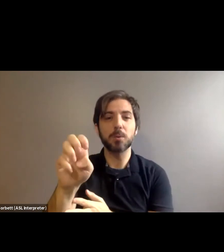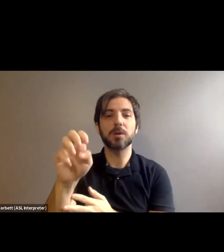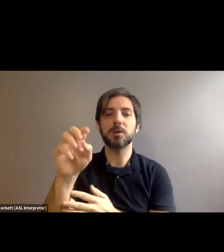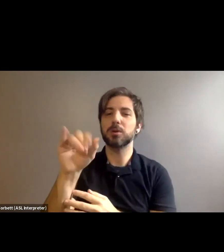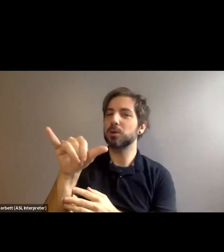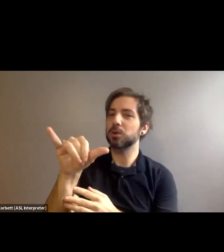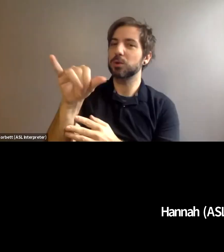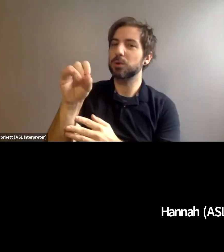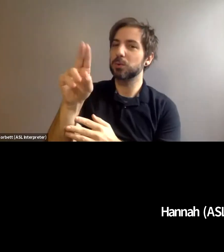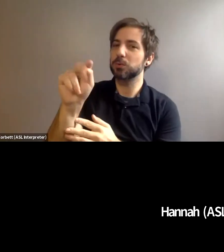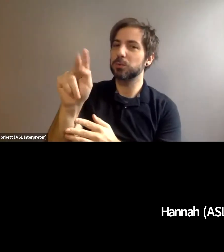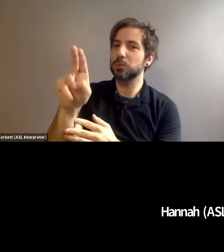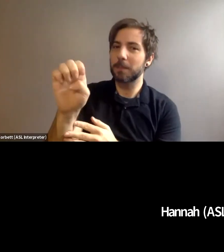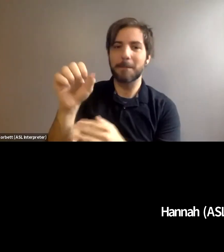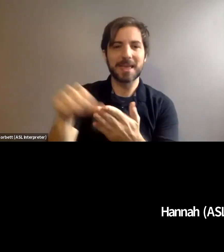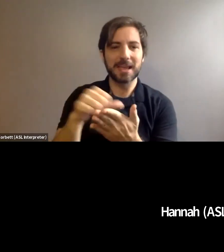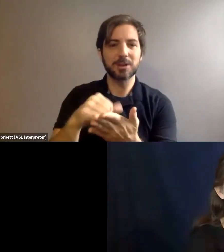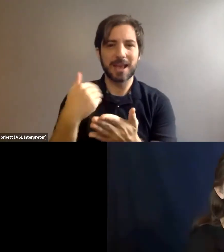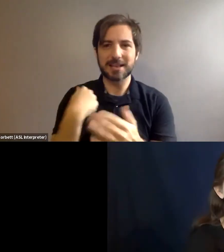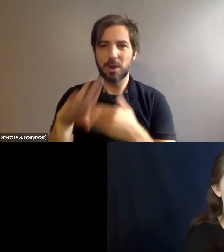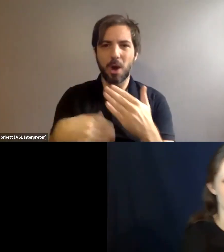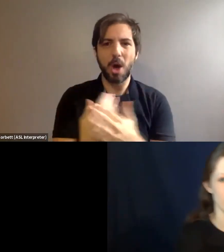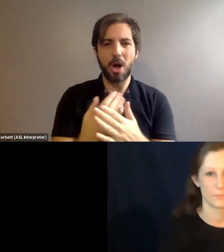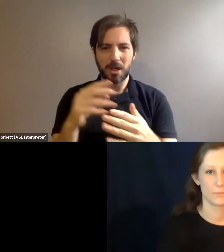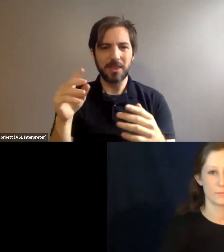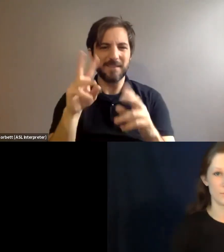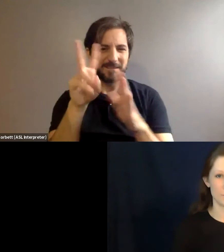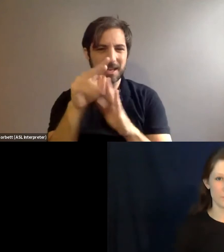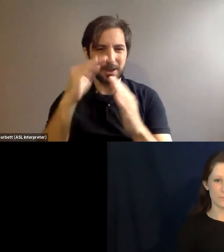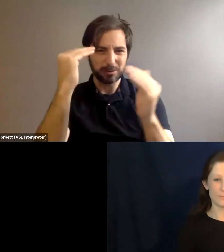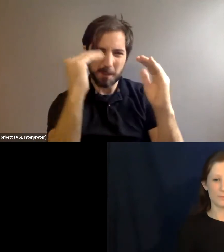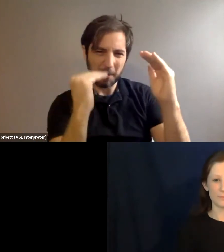on it. And I'm glad that you got your award, Joan and I'm glad to see that you had it in